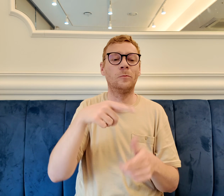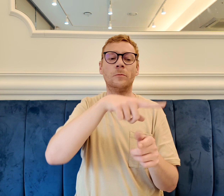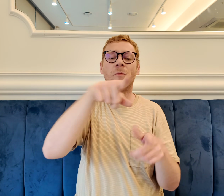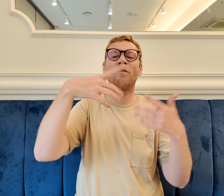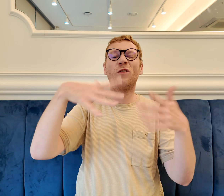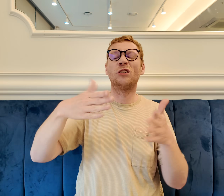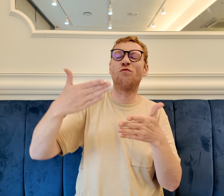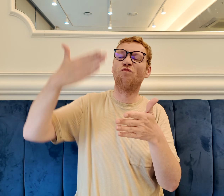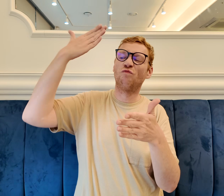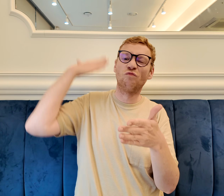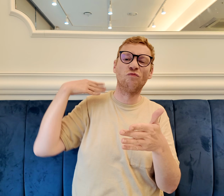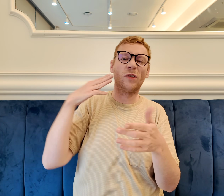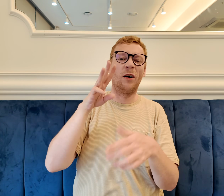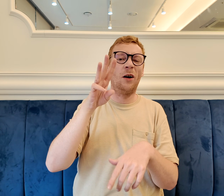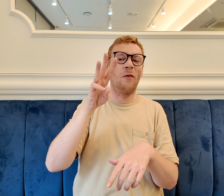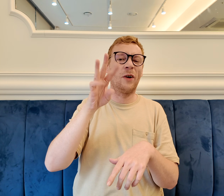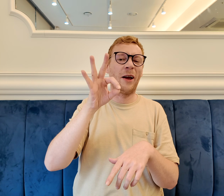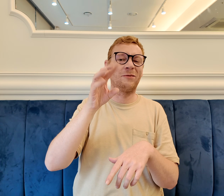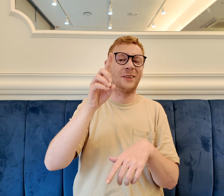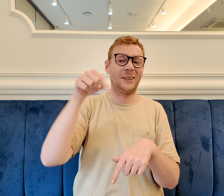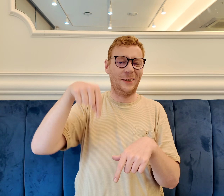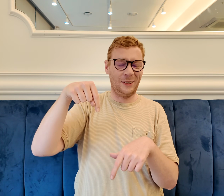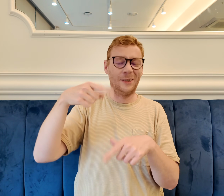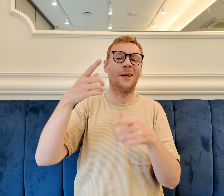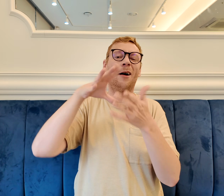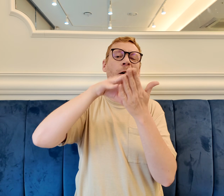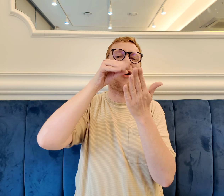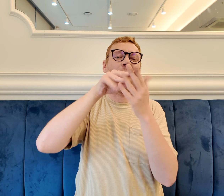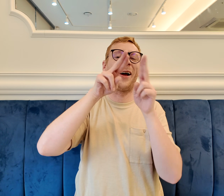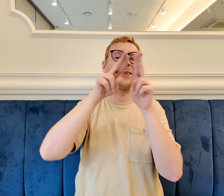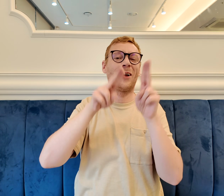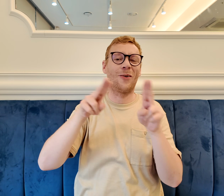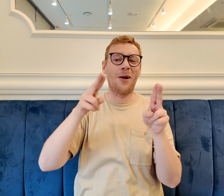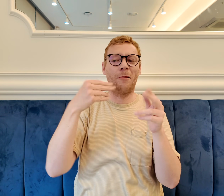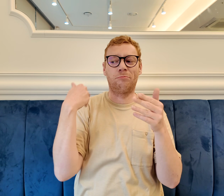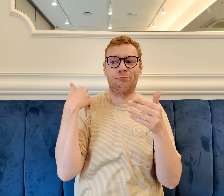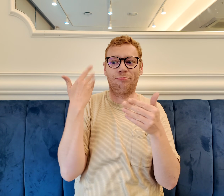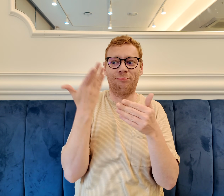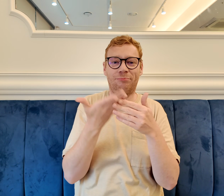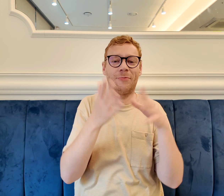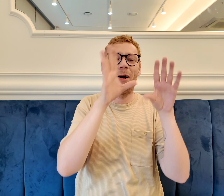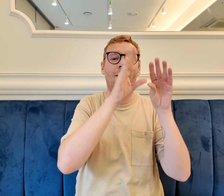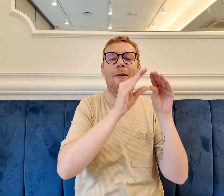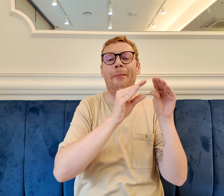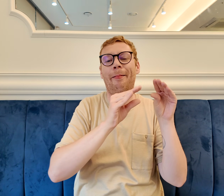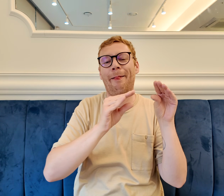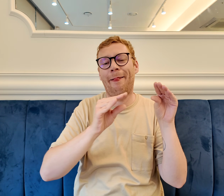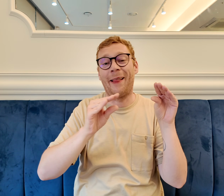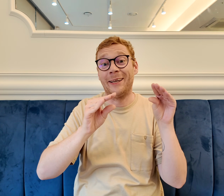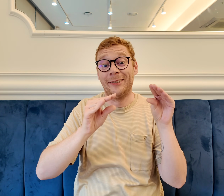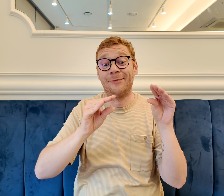Korea started learning international sign language a while ago, thanks to a WFD (World Federation of the Deaf) event, but it gradually declined after that, and